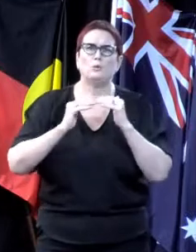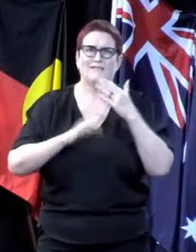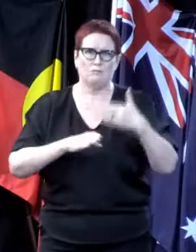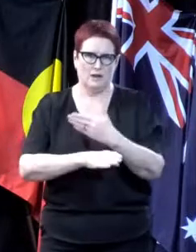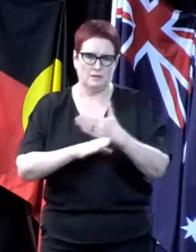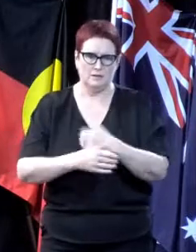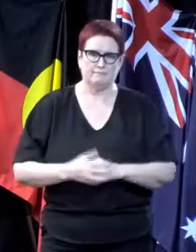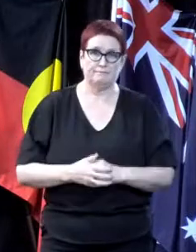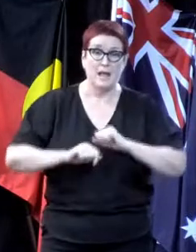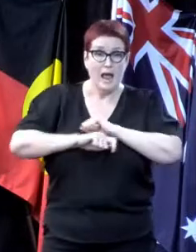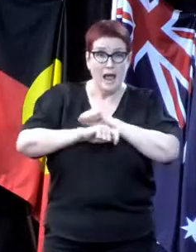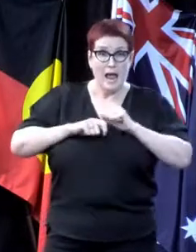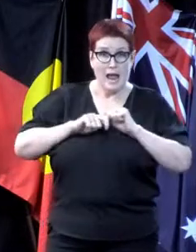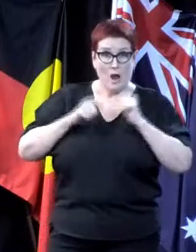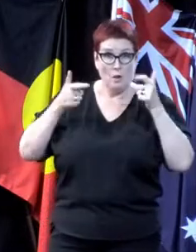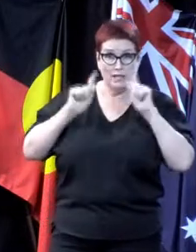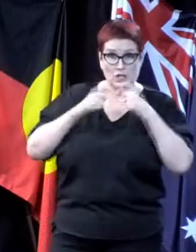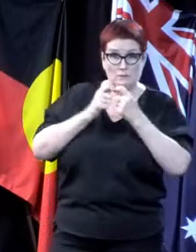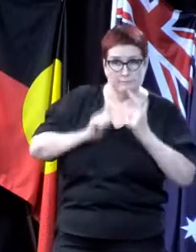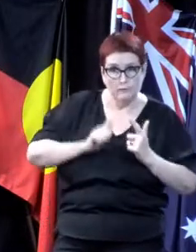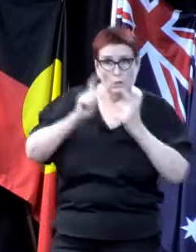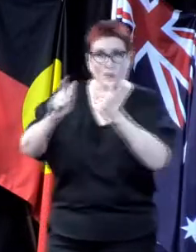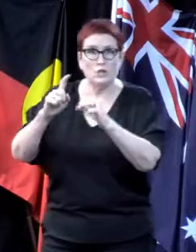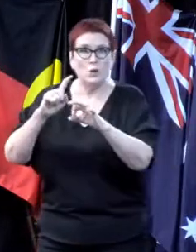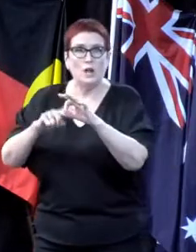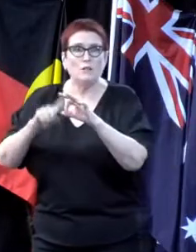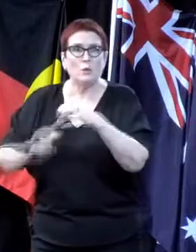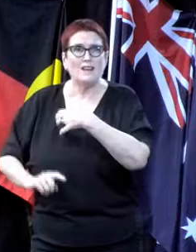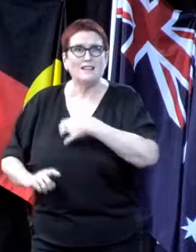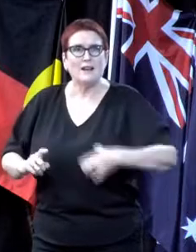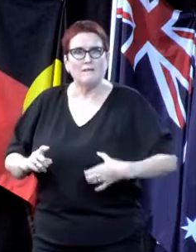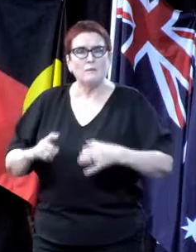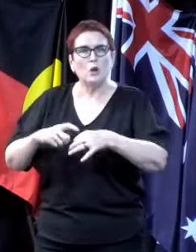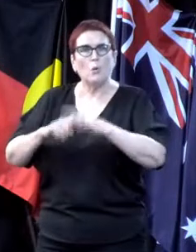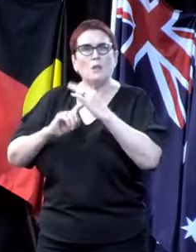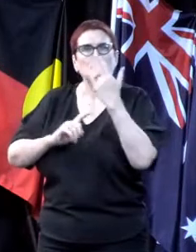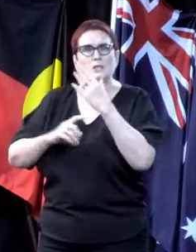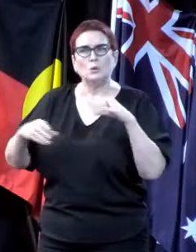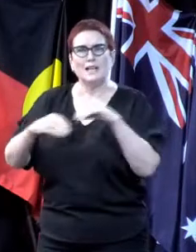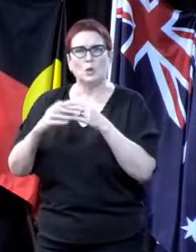The leadership team actively attended the Queensland government, Quality Schools, Inclusive Leaders, More Support for Students